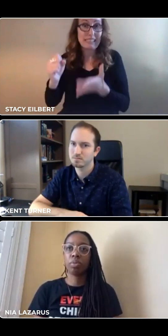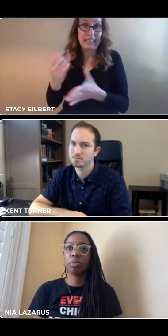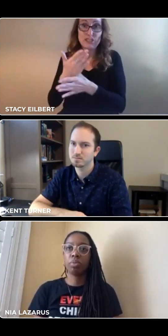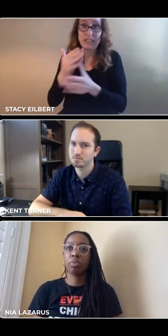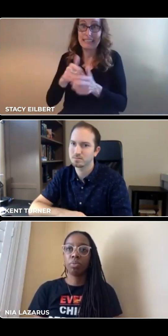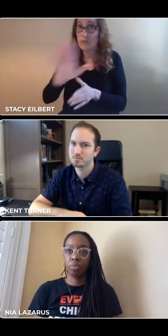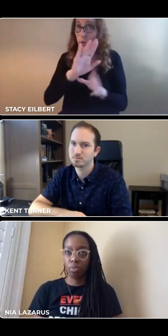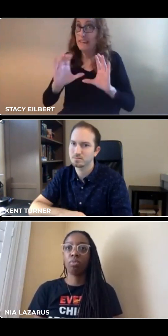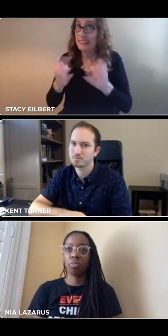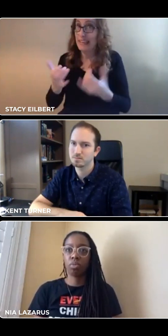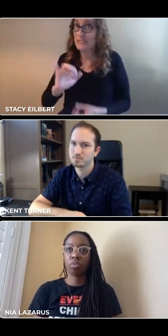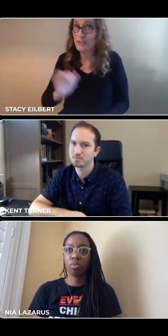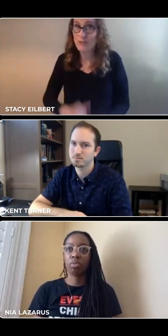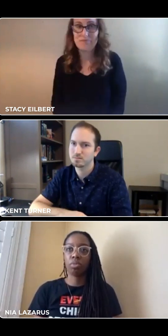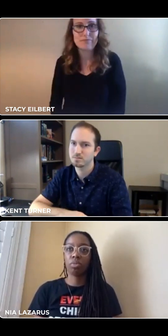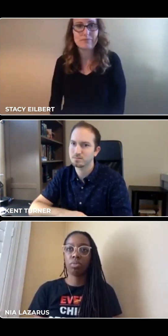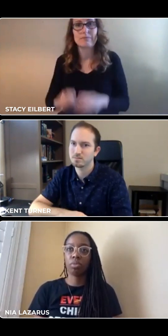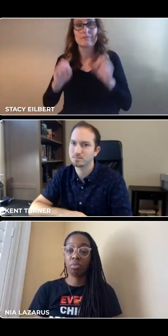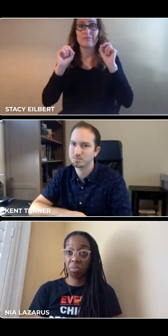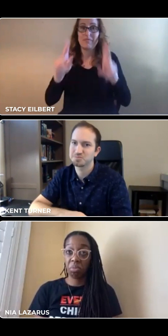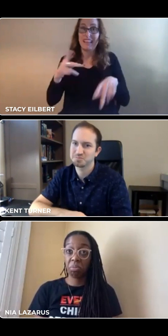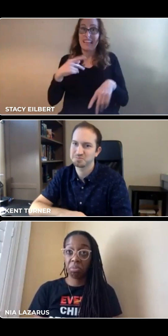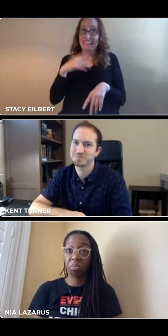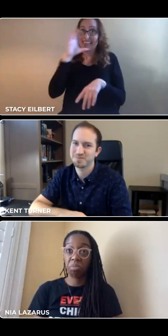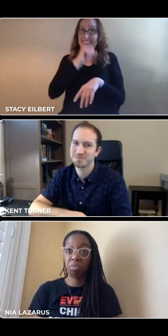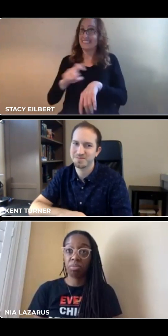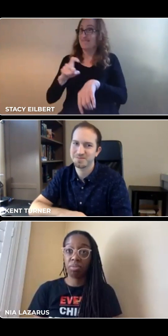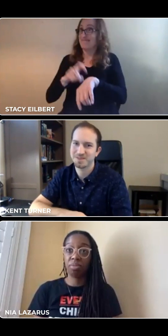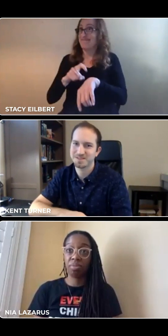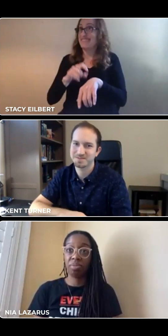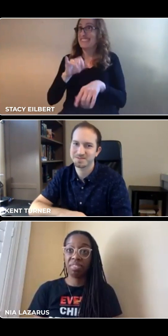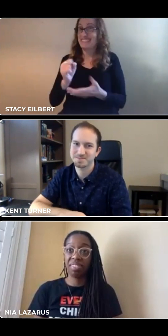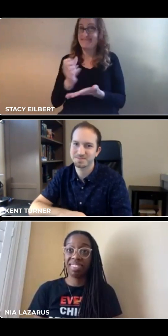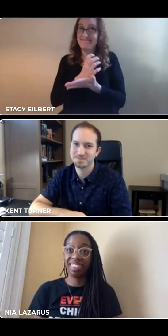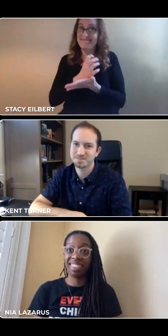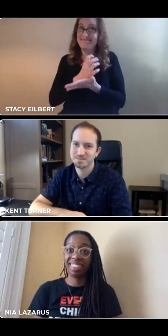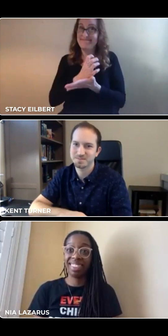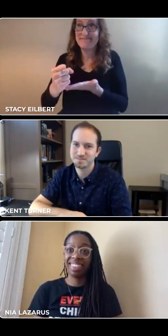where you can get this information this week. And then, use that within your class as well.